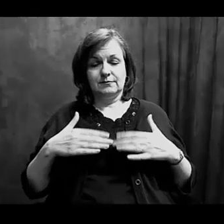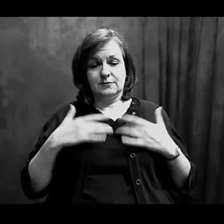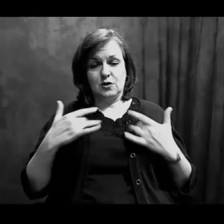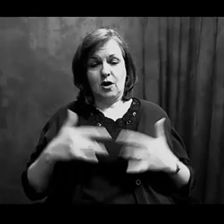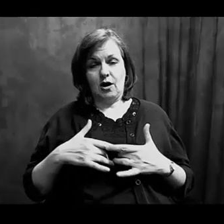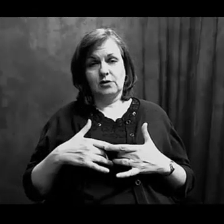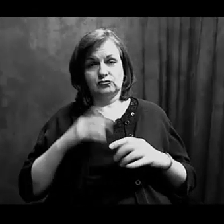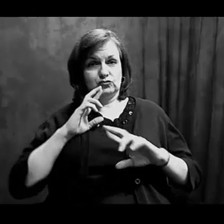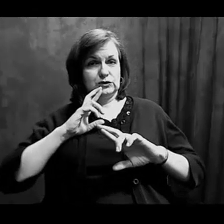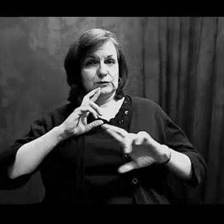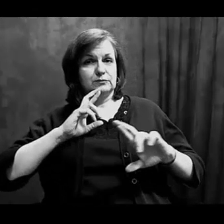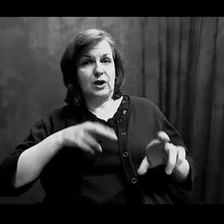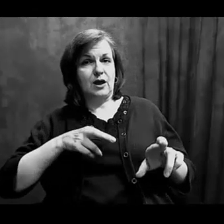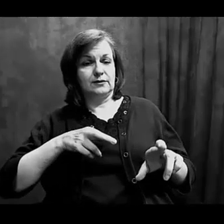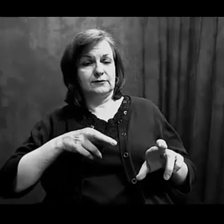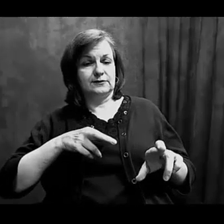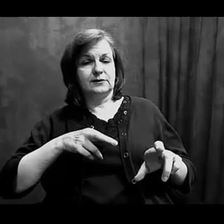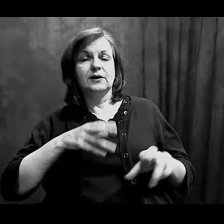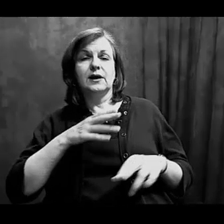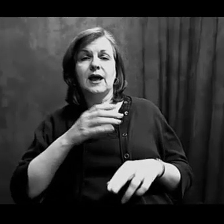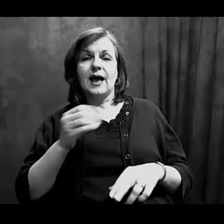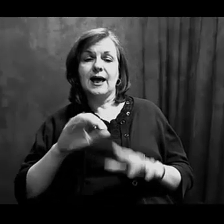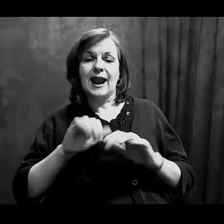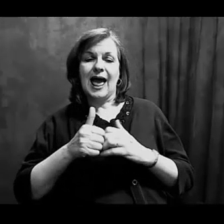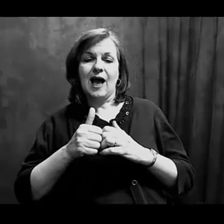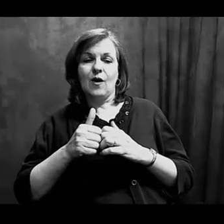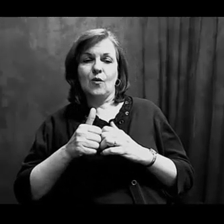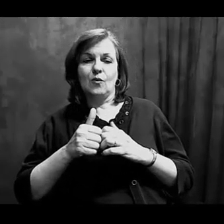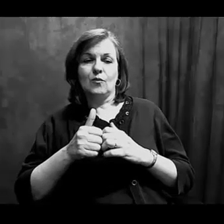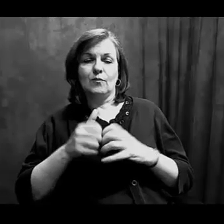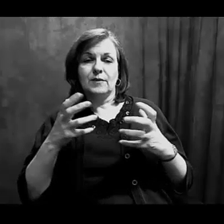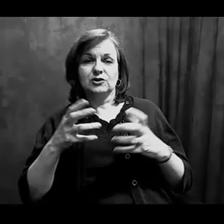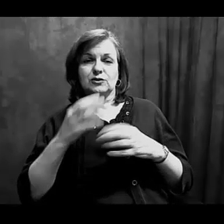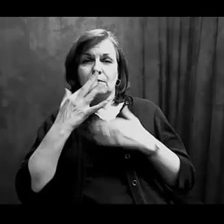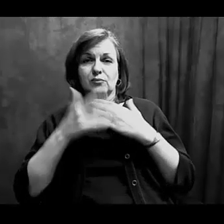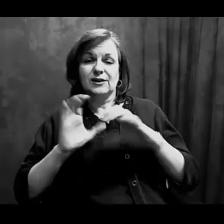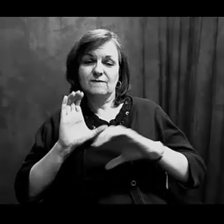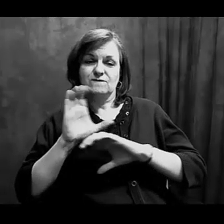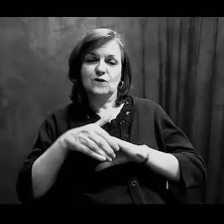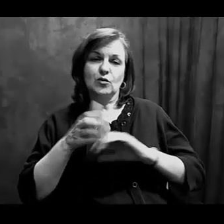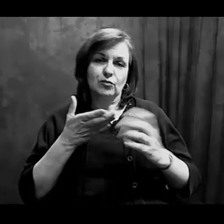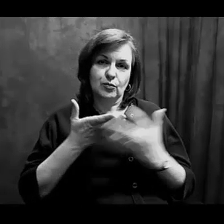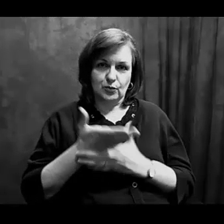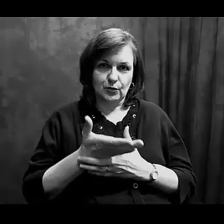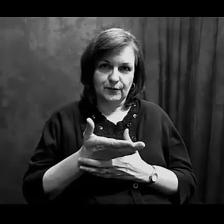to the conditions and how you can force blood through as need be --